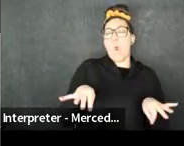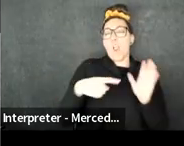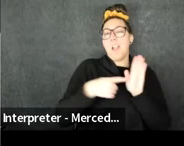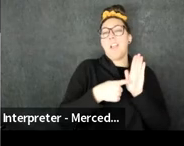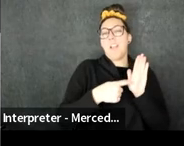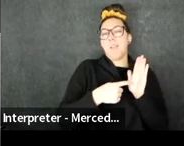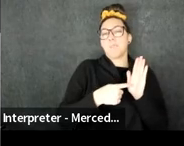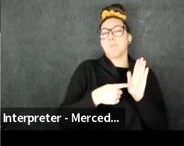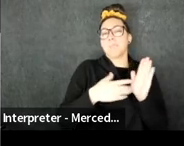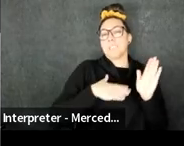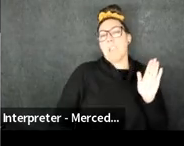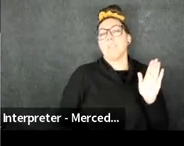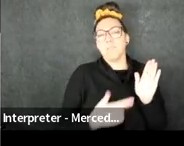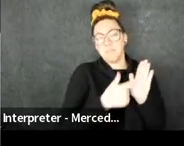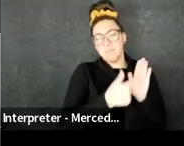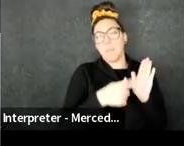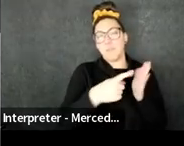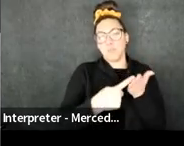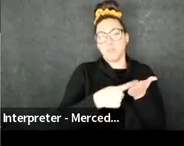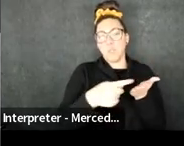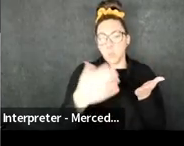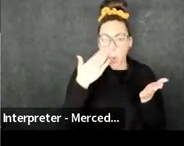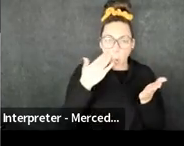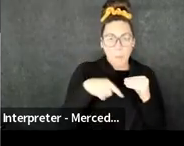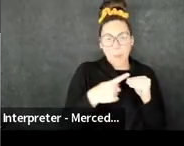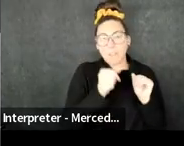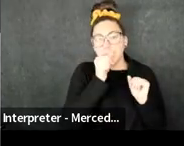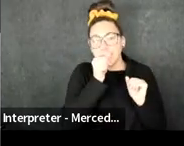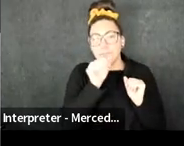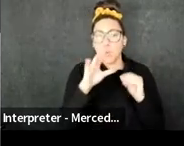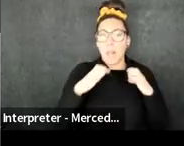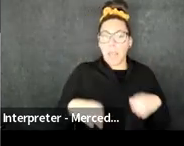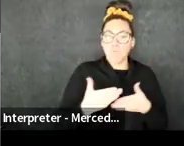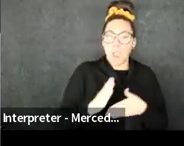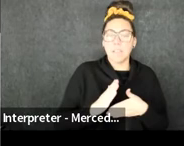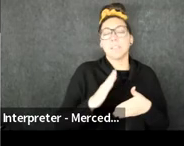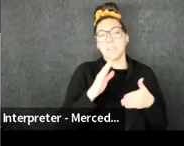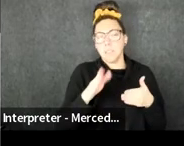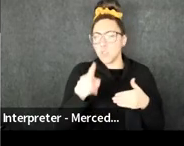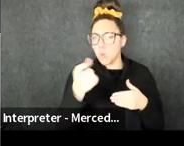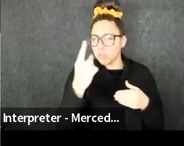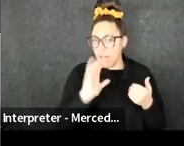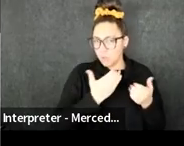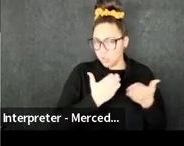so that they are aware of confidentiality and their client rights and also understand what our services exactly mean